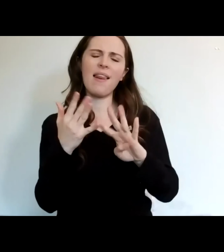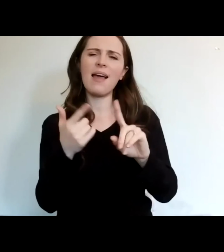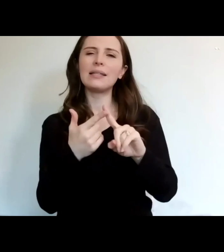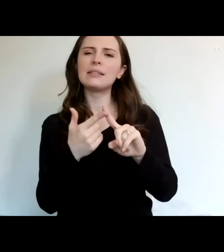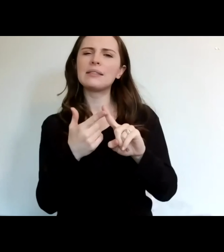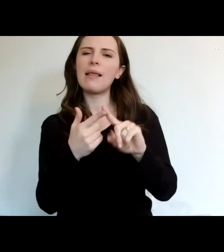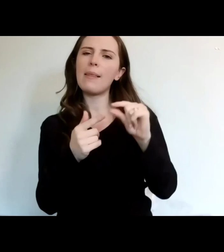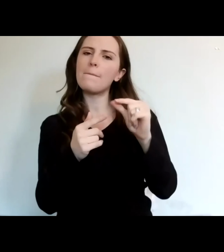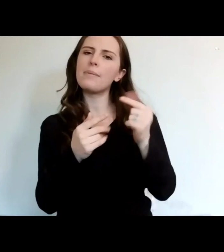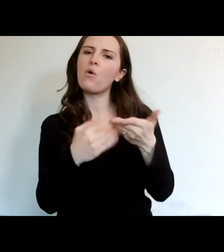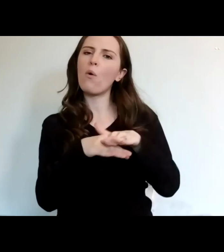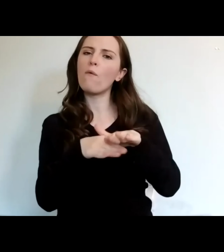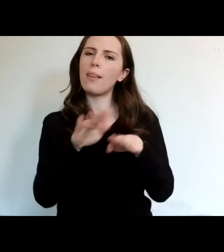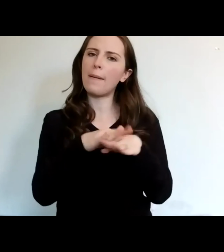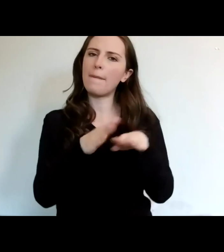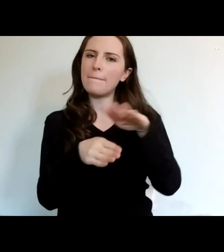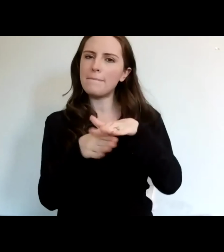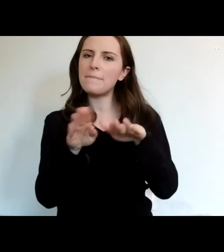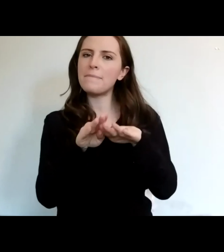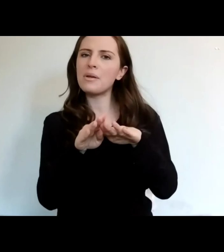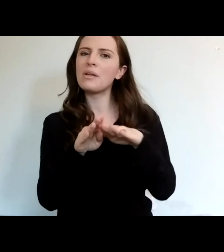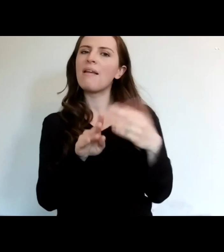with what everyone else was saying, but particularly with Ger